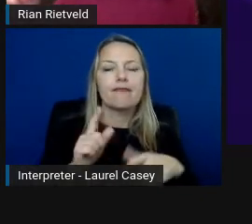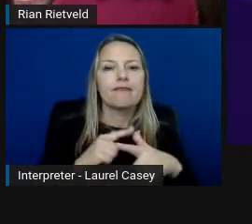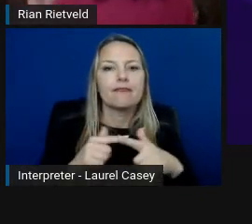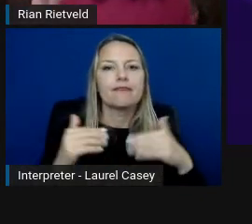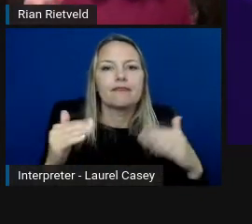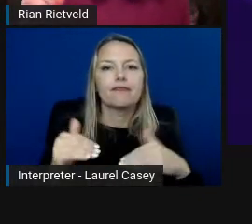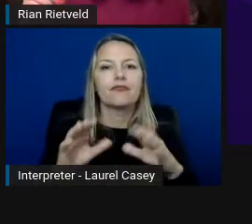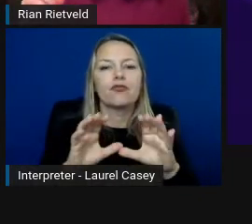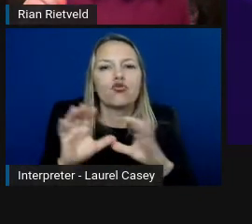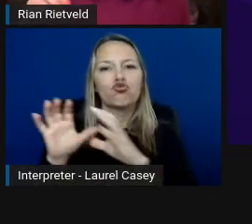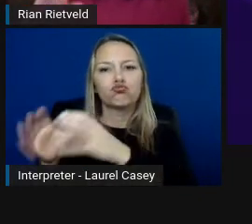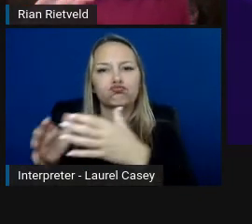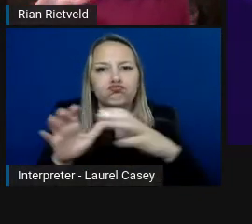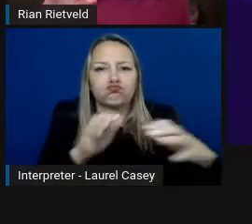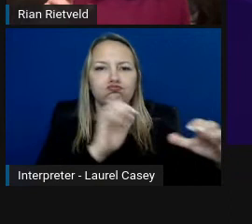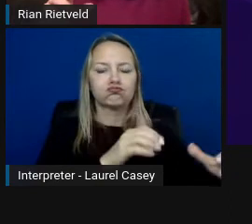that belong together in a fieldset.